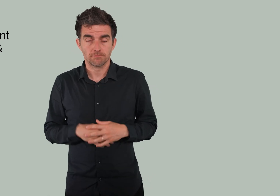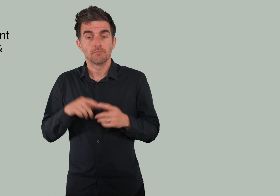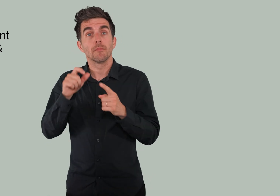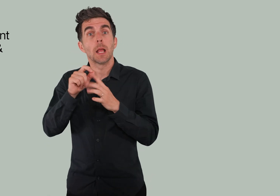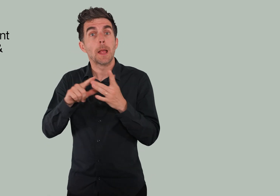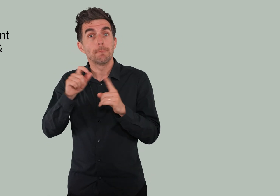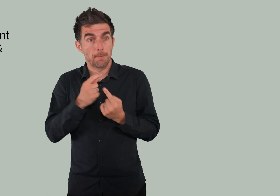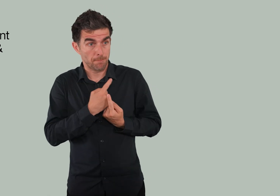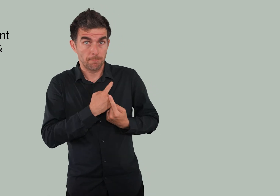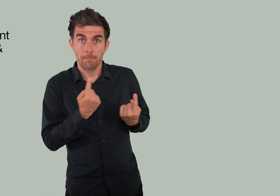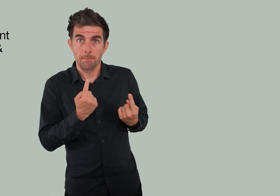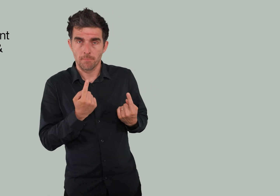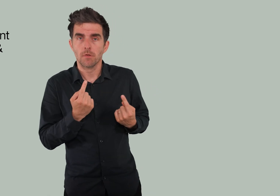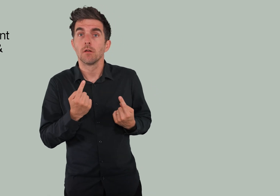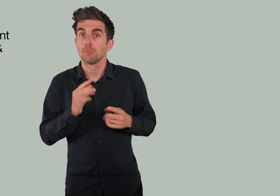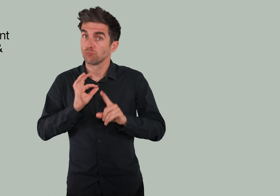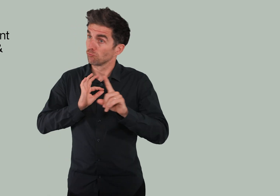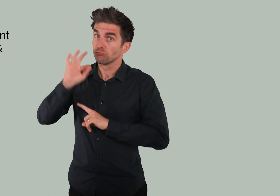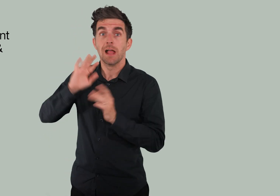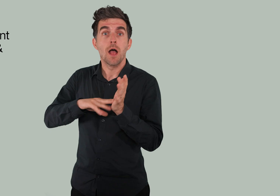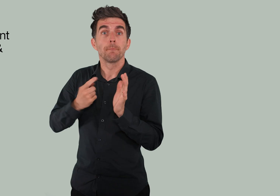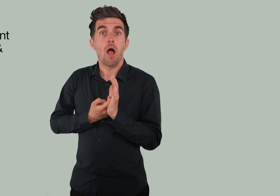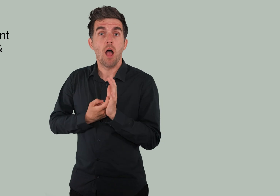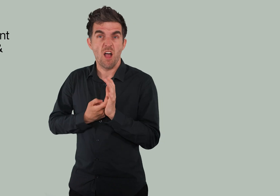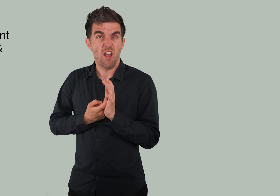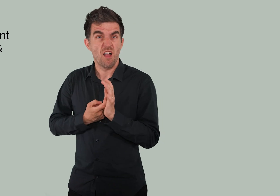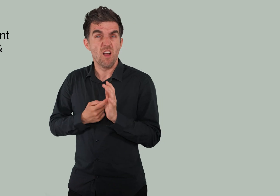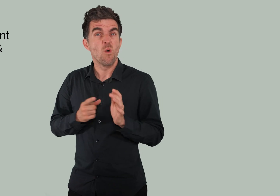6.55 PIP applicants who request an MR often do so